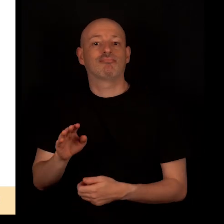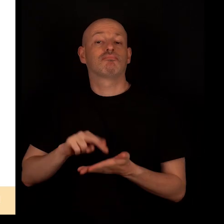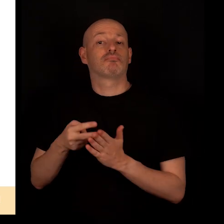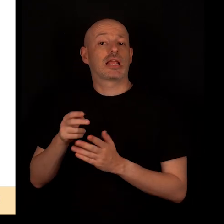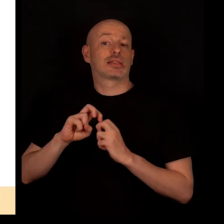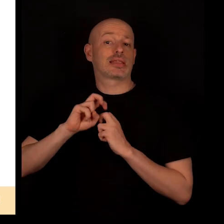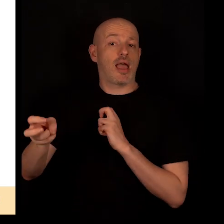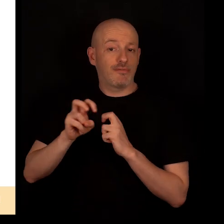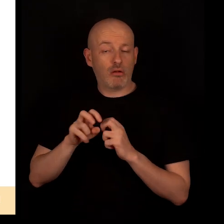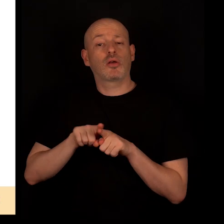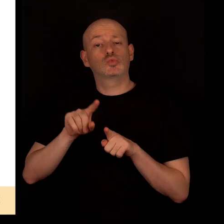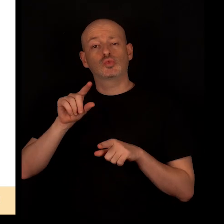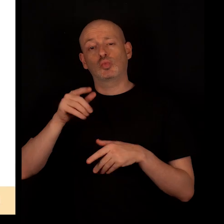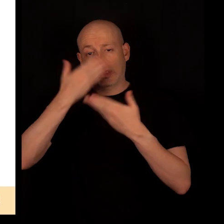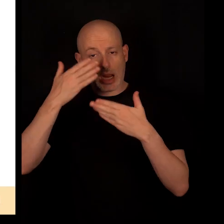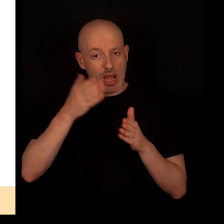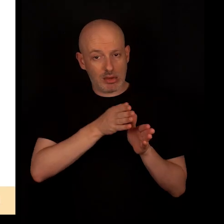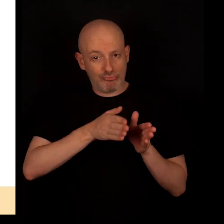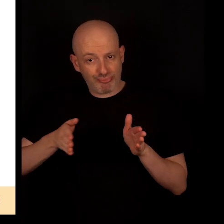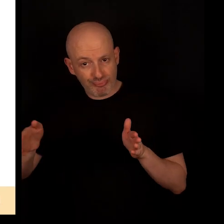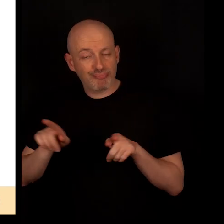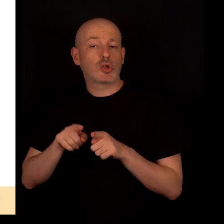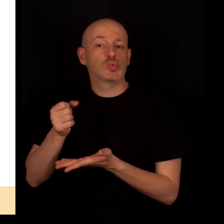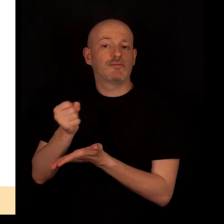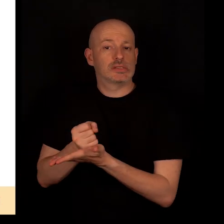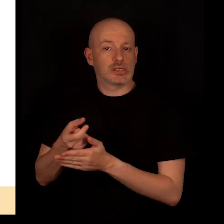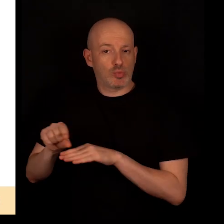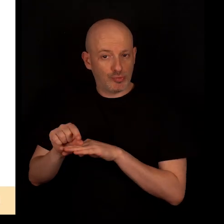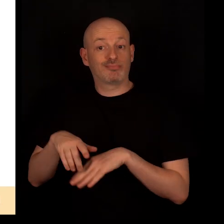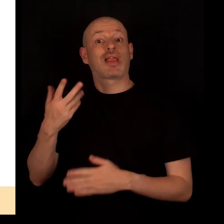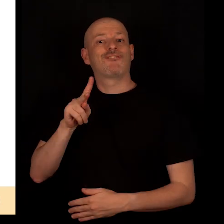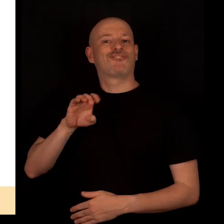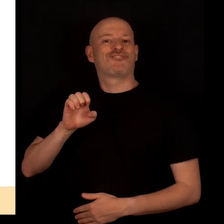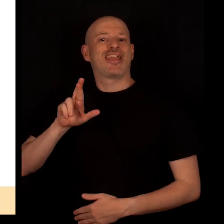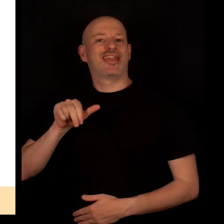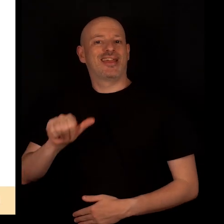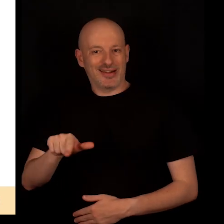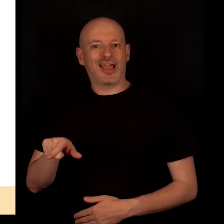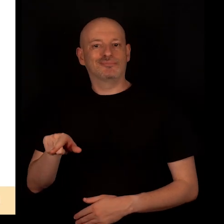She only has a travel and the daily allowance and the visa top-up. And then we have Vera,